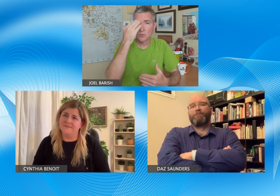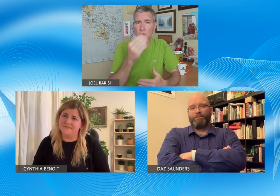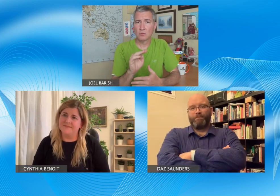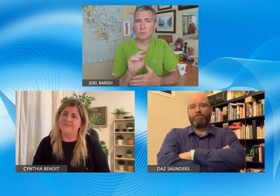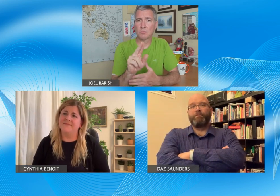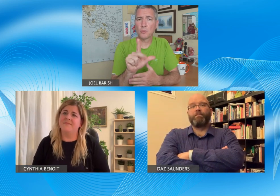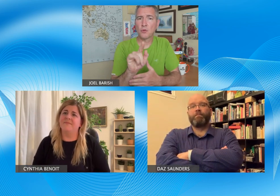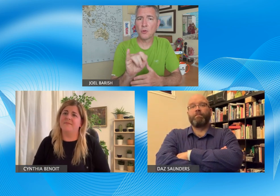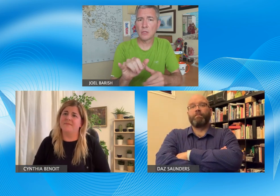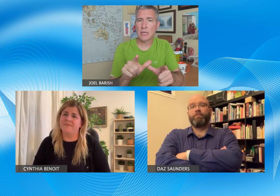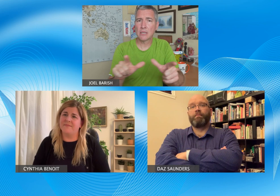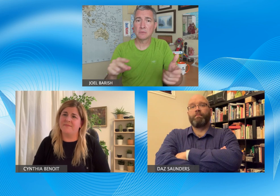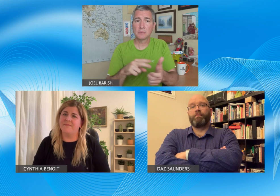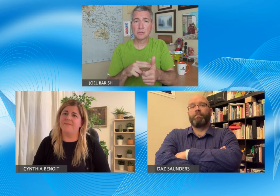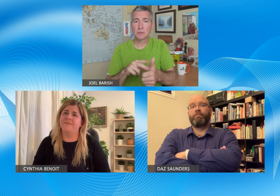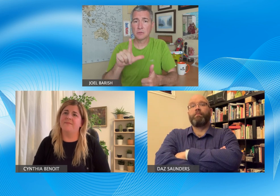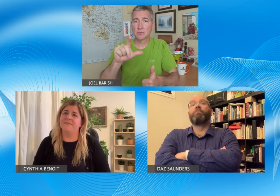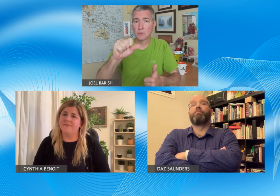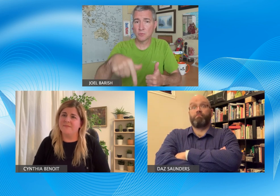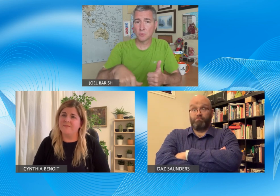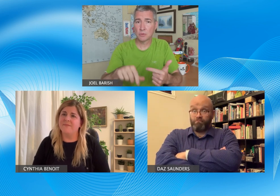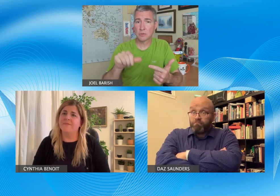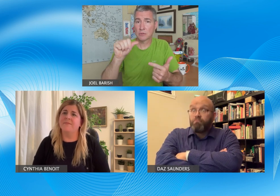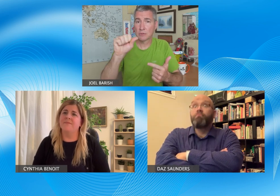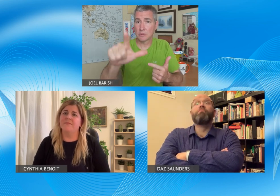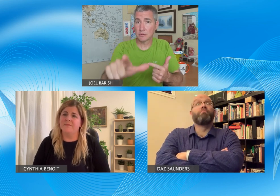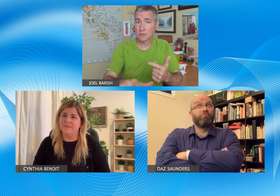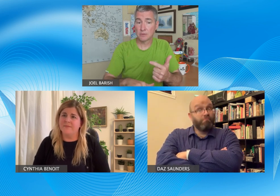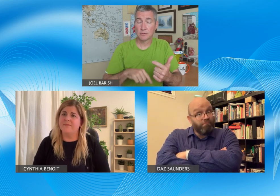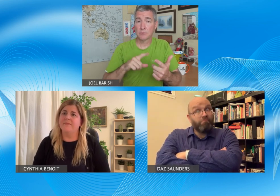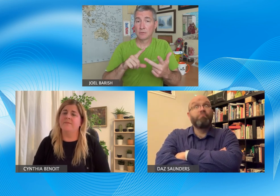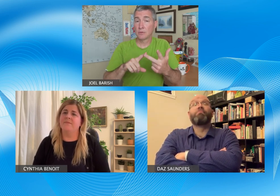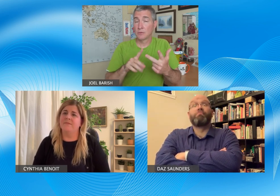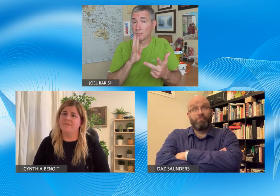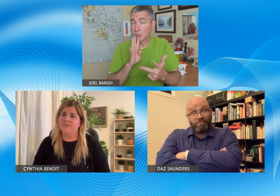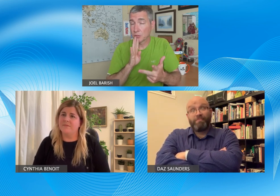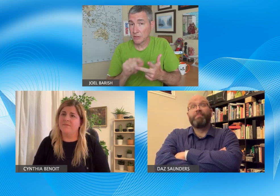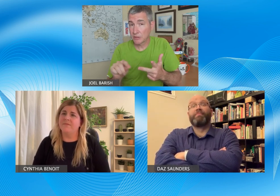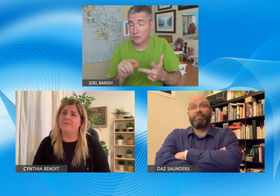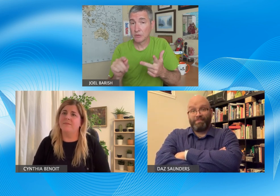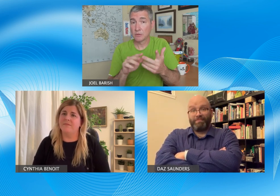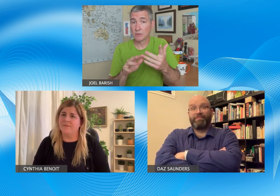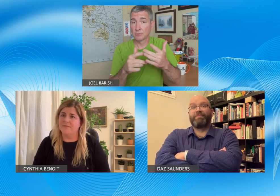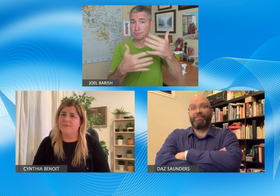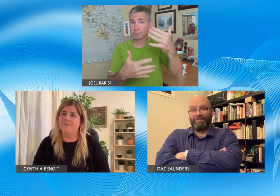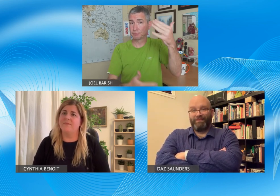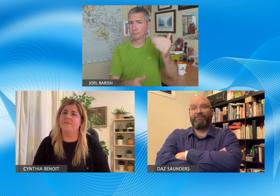are most likely to be plurilingual: as in LSQ, ASL, spoken and written French and English. It seems like anyone